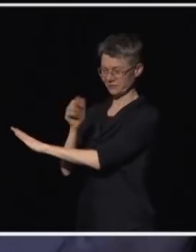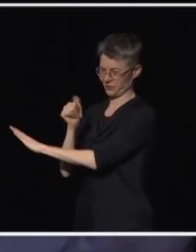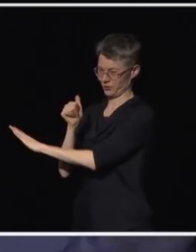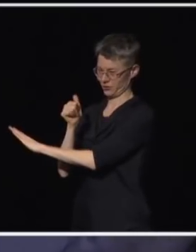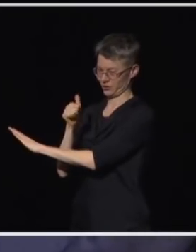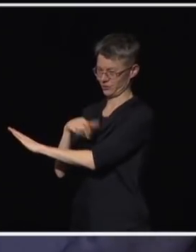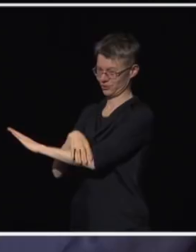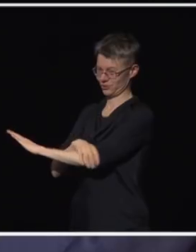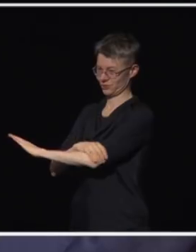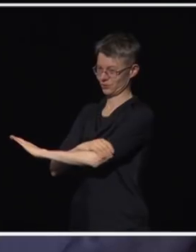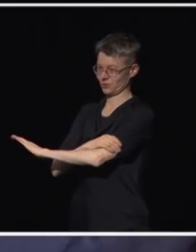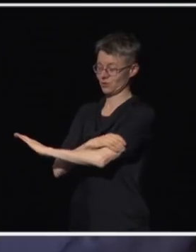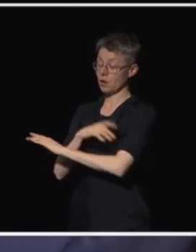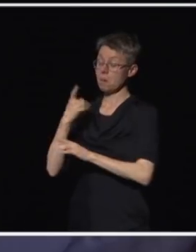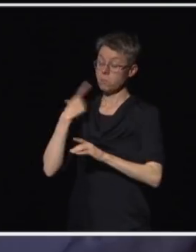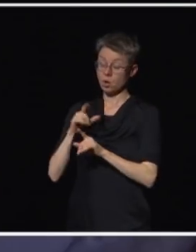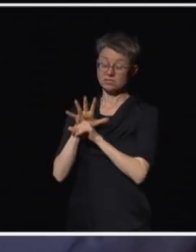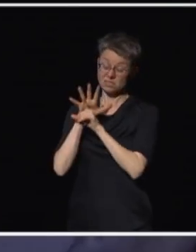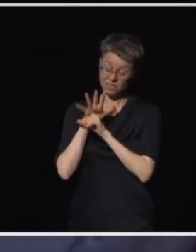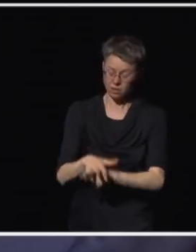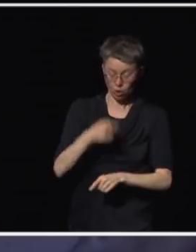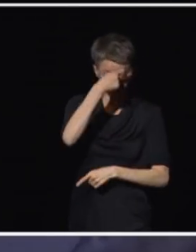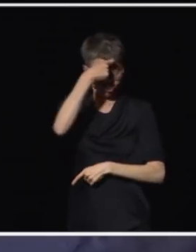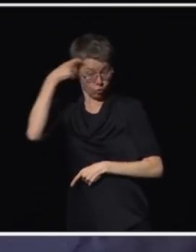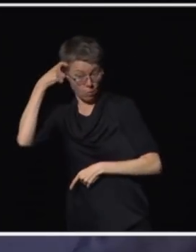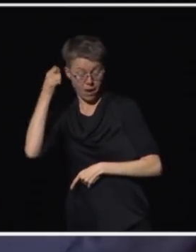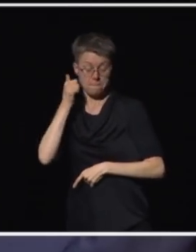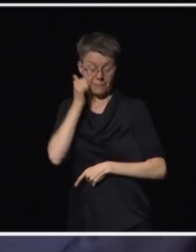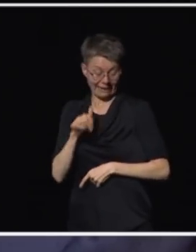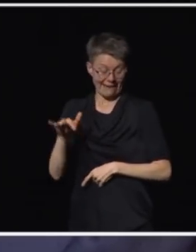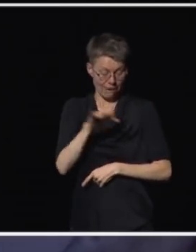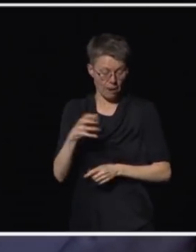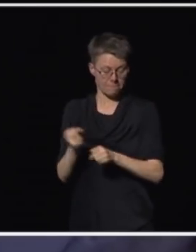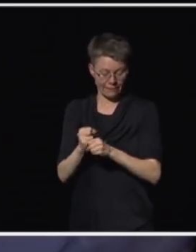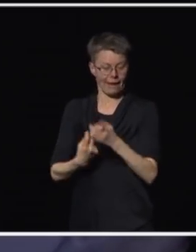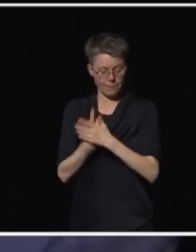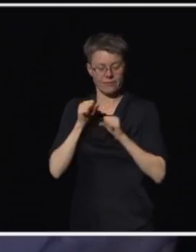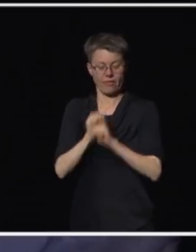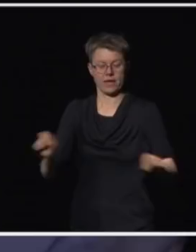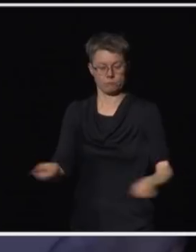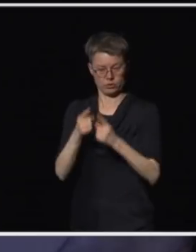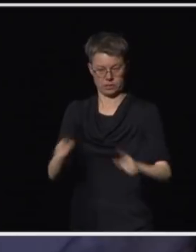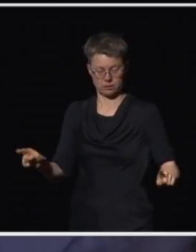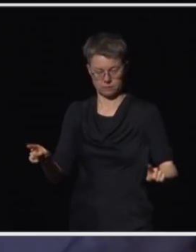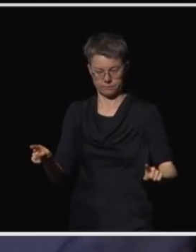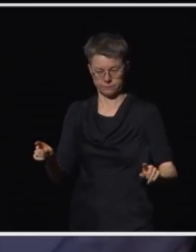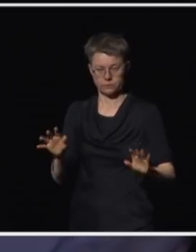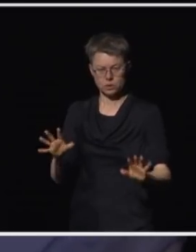I wanted to, A, understand why. That was the point. The point was first of all to understand why